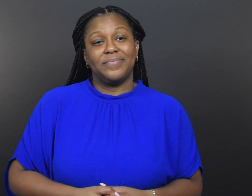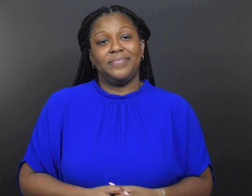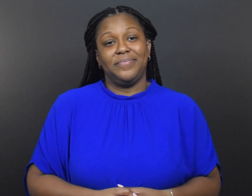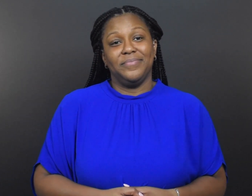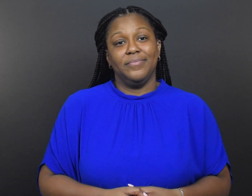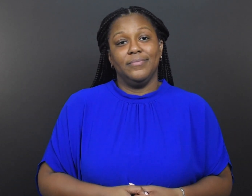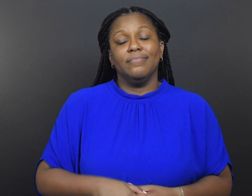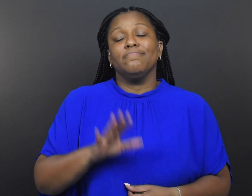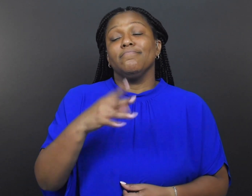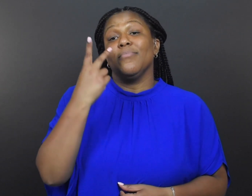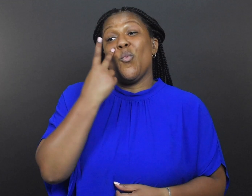Reflecting